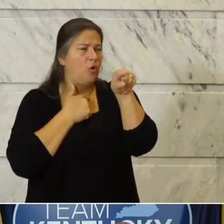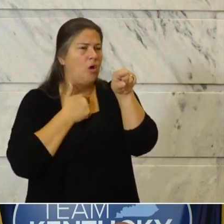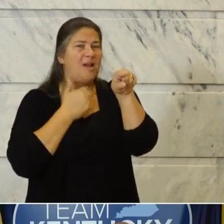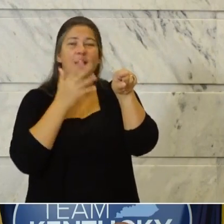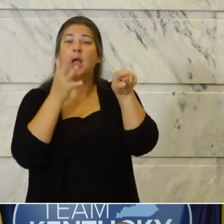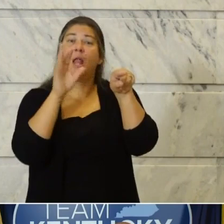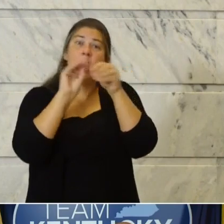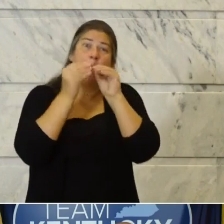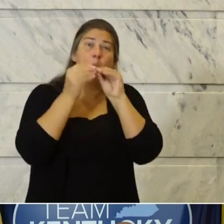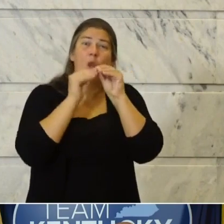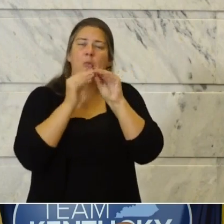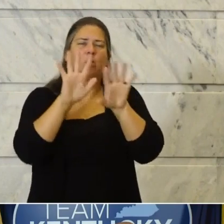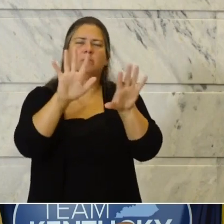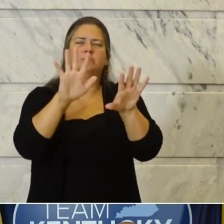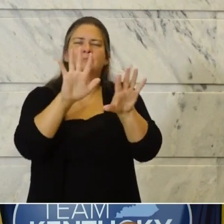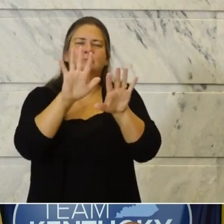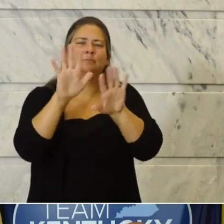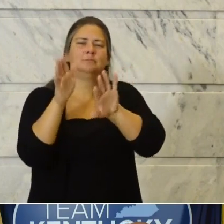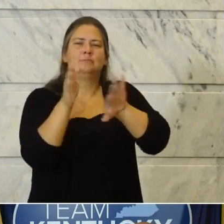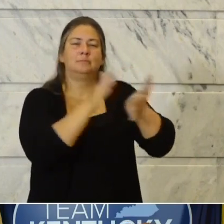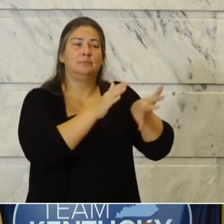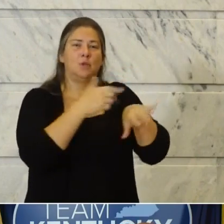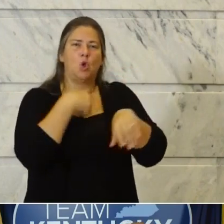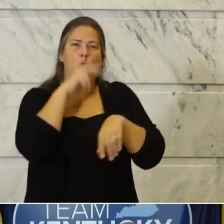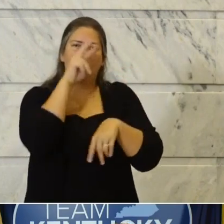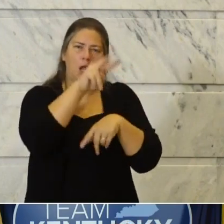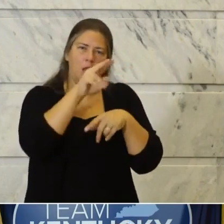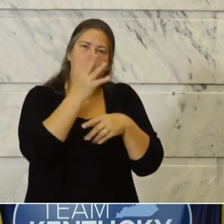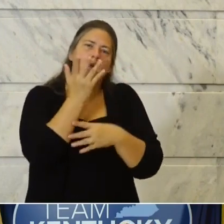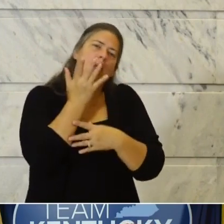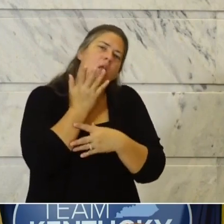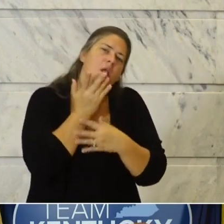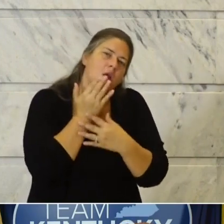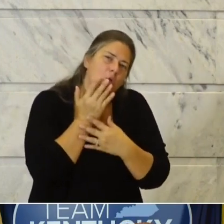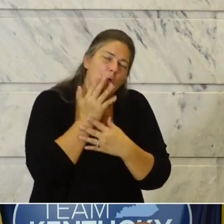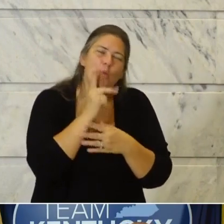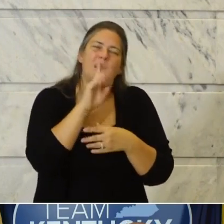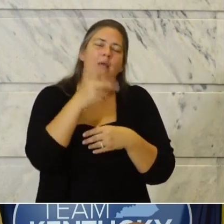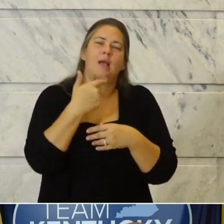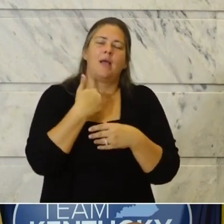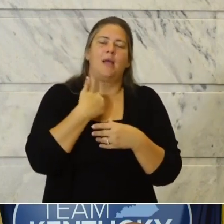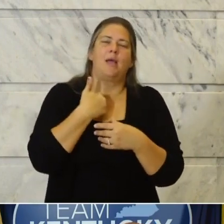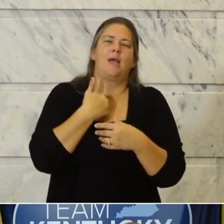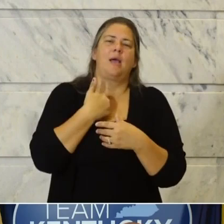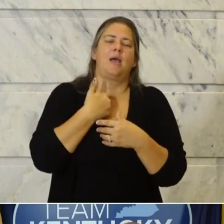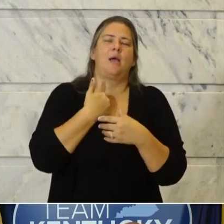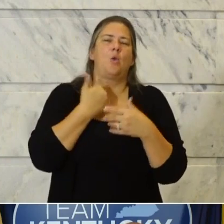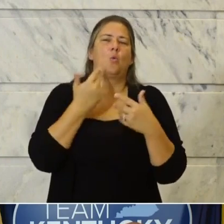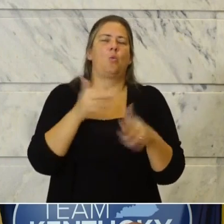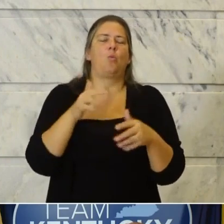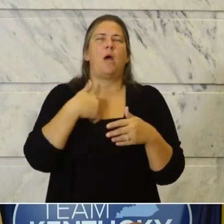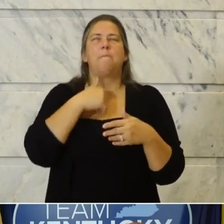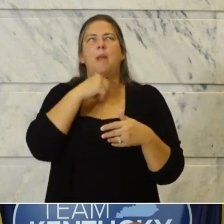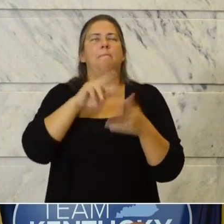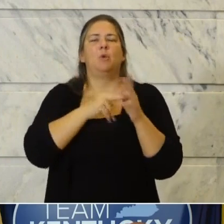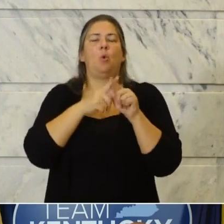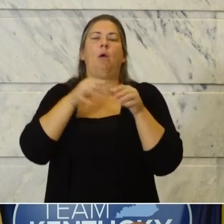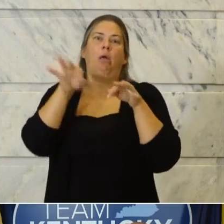simplify this because there's a press conference not not really academic lecture. But you essentially follow the Kentucky Department of Education